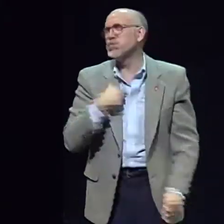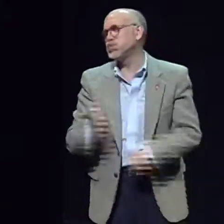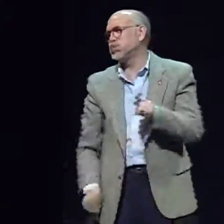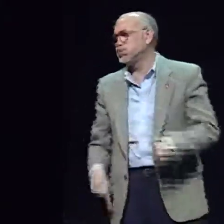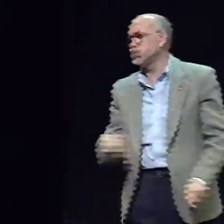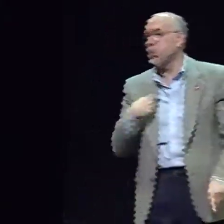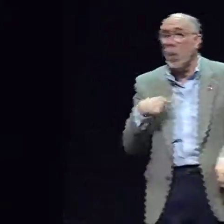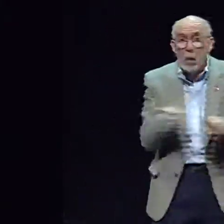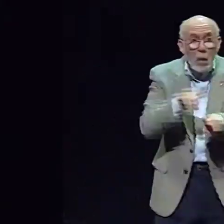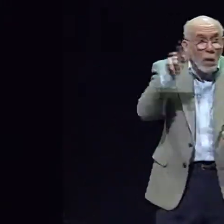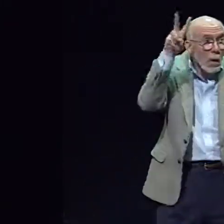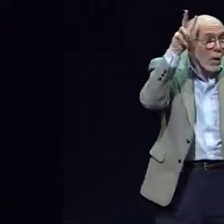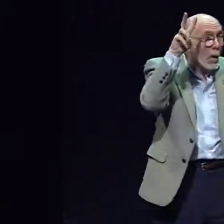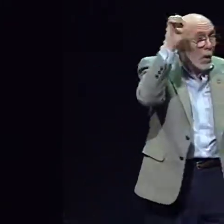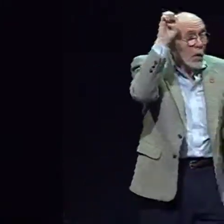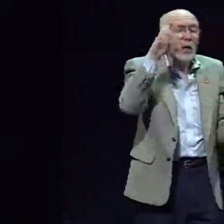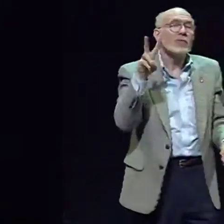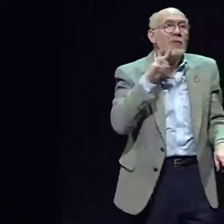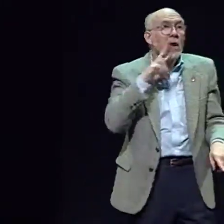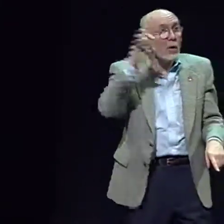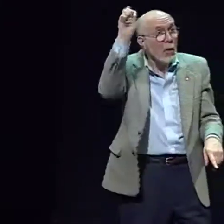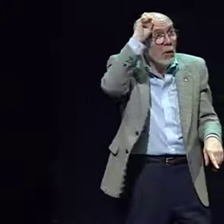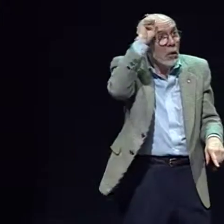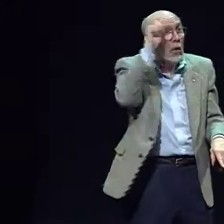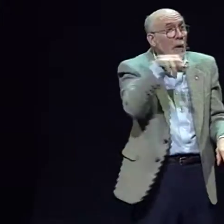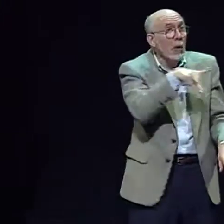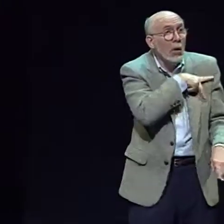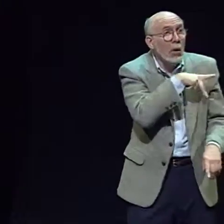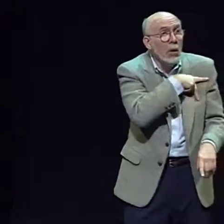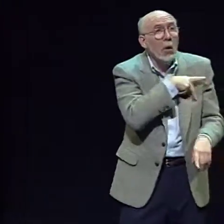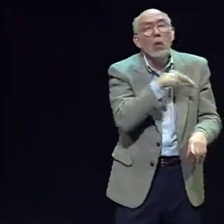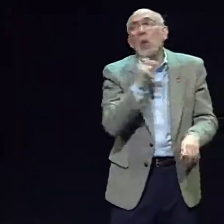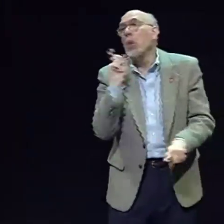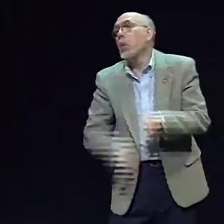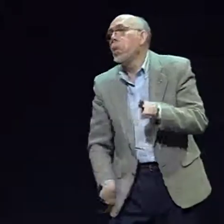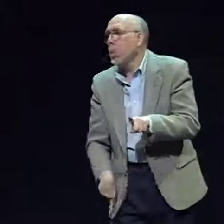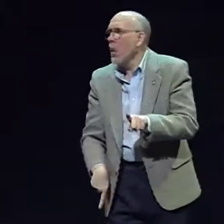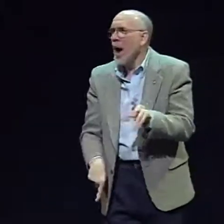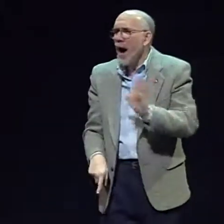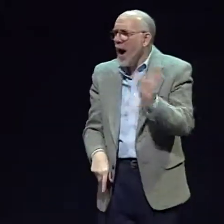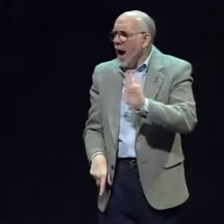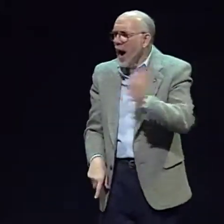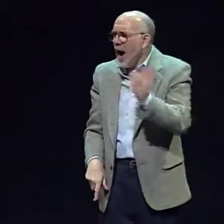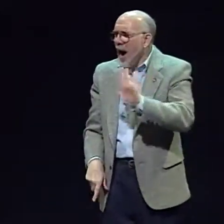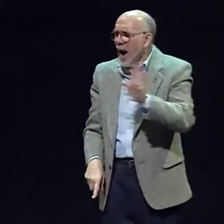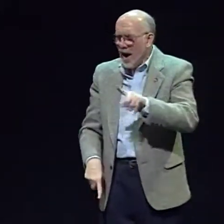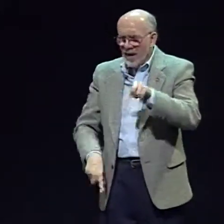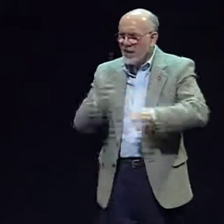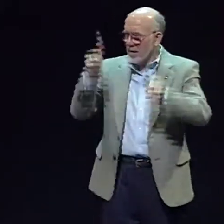TRY IT YOURSELF. YOU SAY, "OH, I CAN'T! "NO, I CAN'T BE LIKE PATRICK